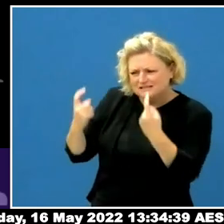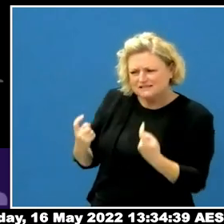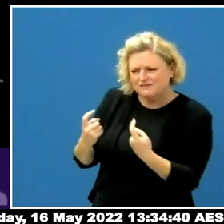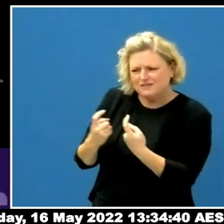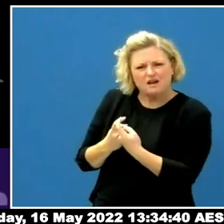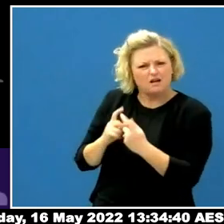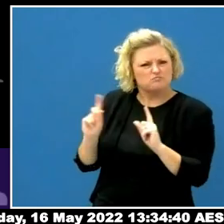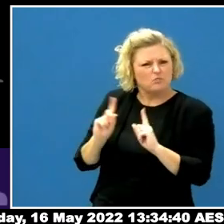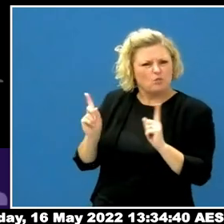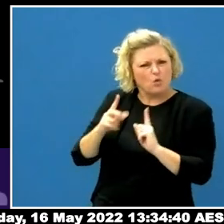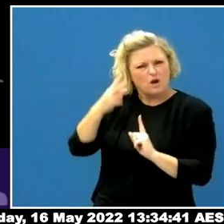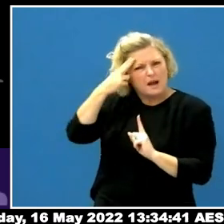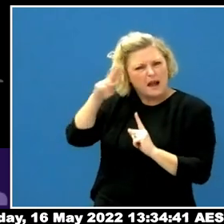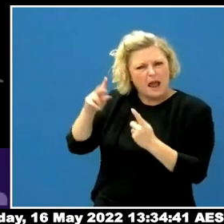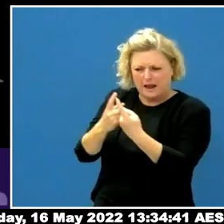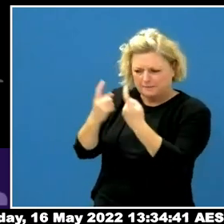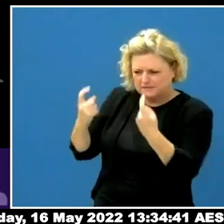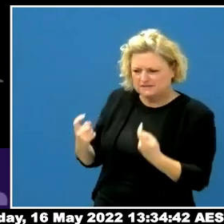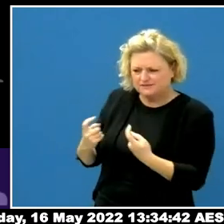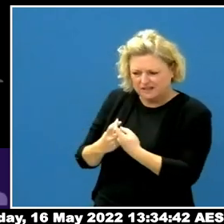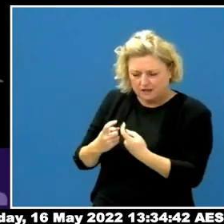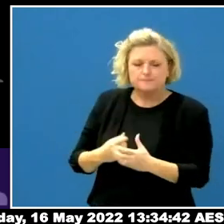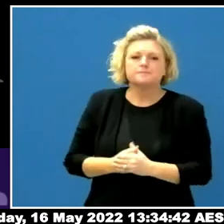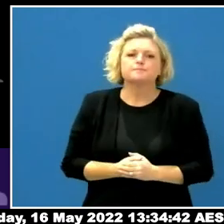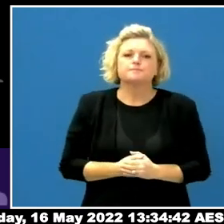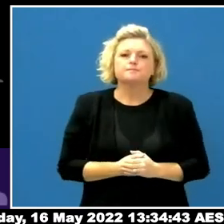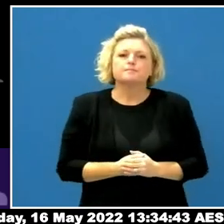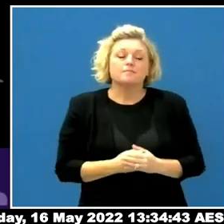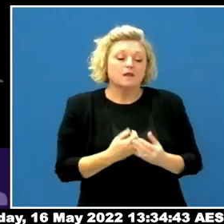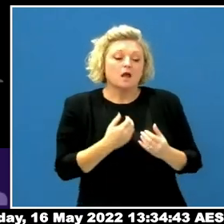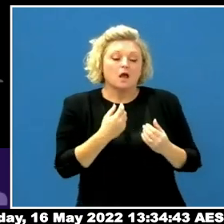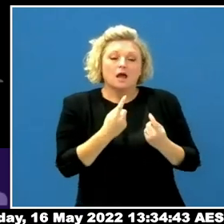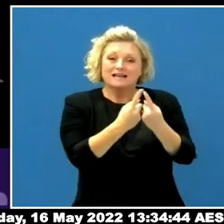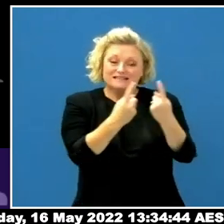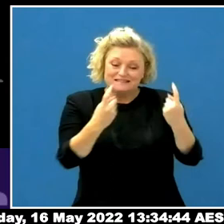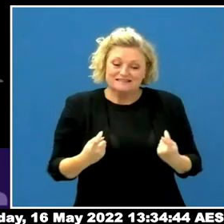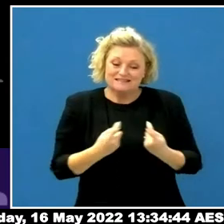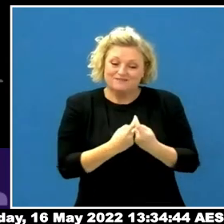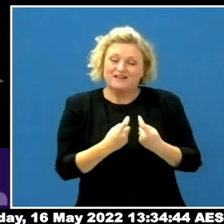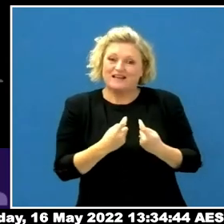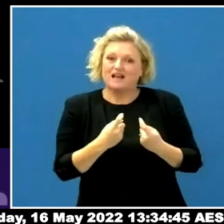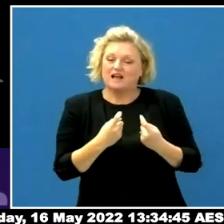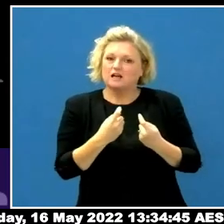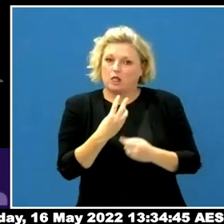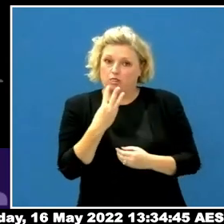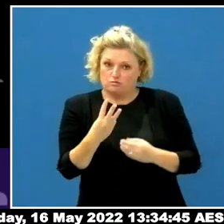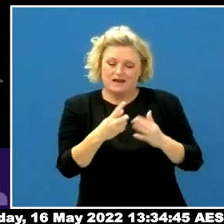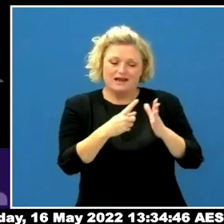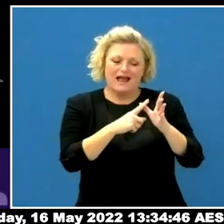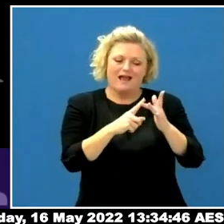certificate did you do? LILLY: I have a Cert III in AIN which is aged care and I have a Cert IV in disability.